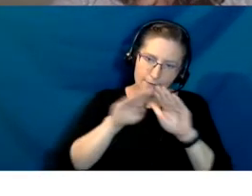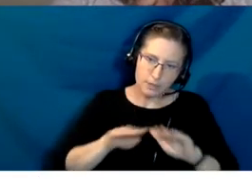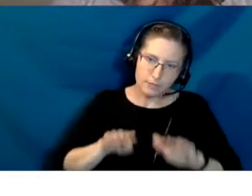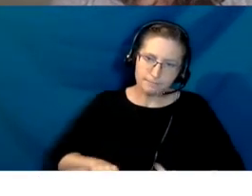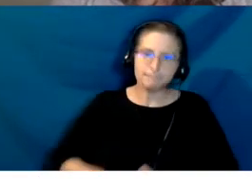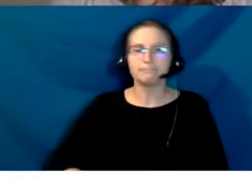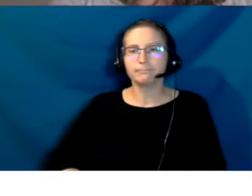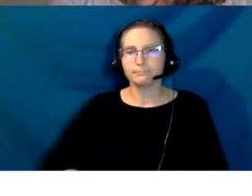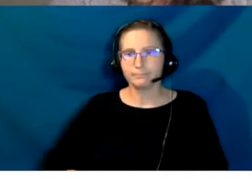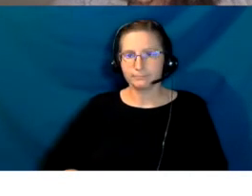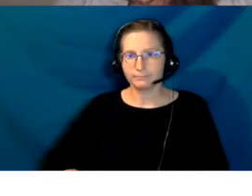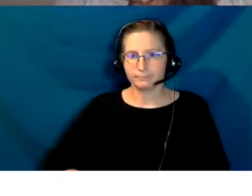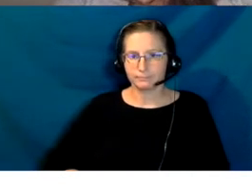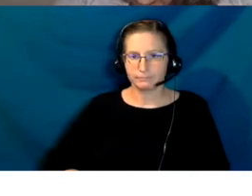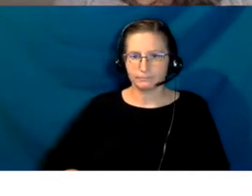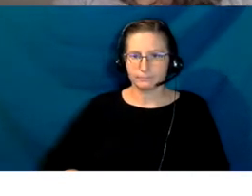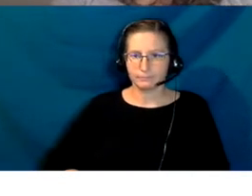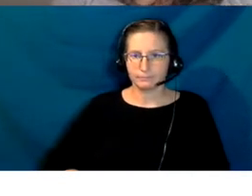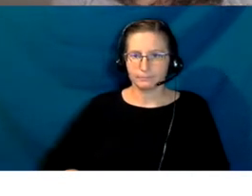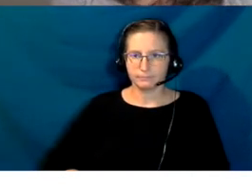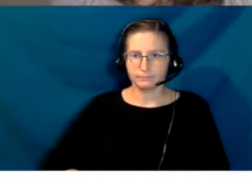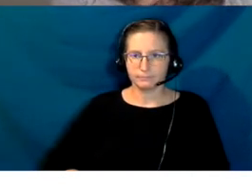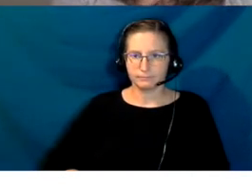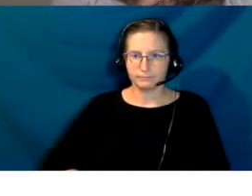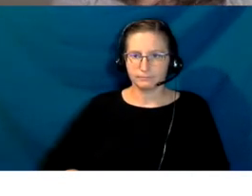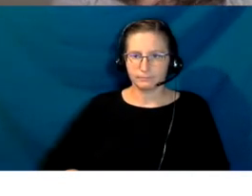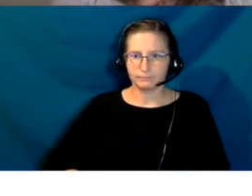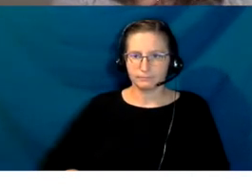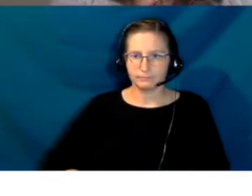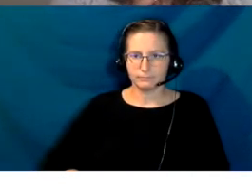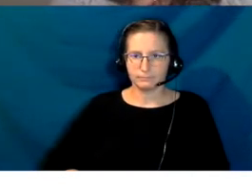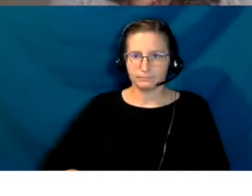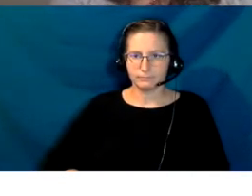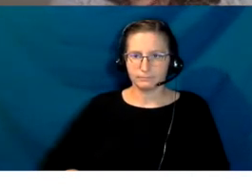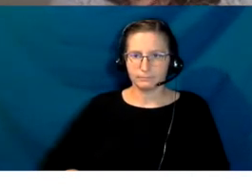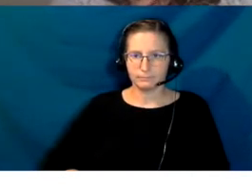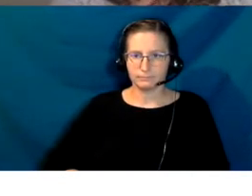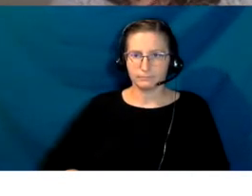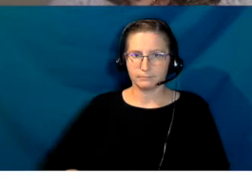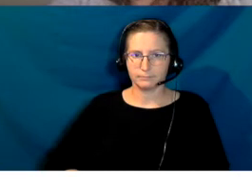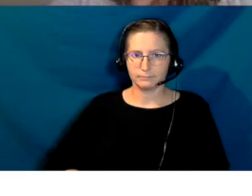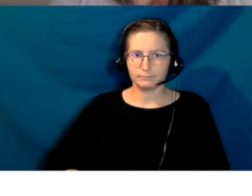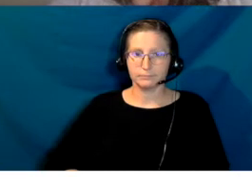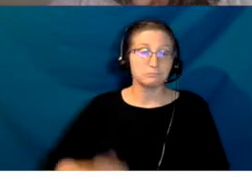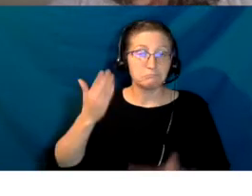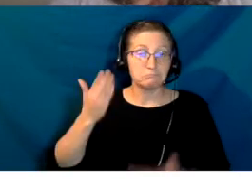Also, they may have differences in their voice quality, their pitch patterns, or